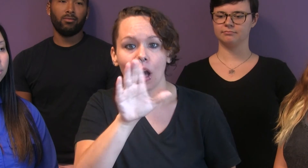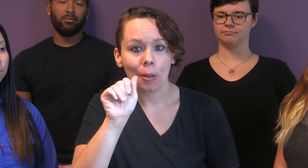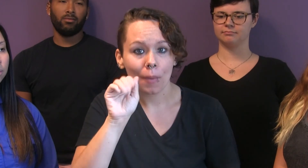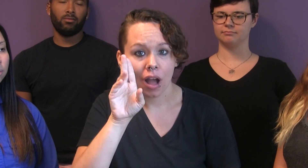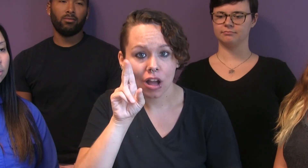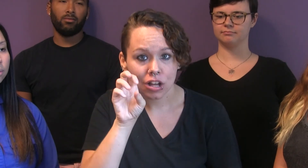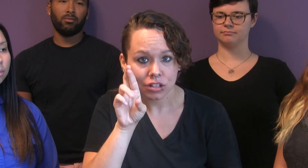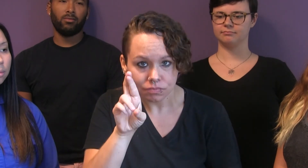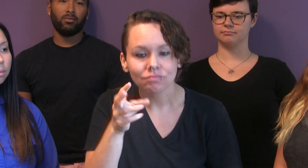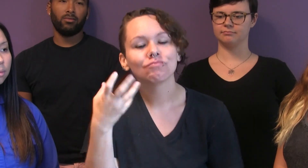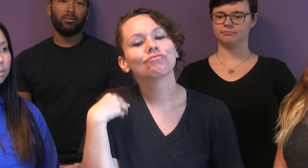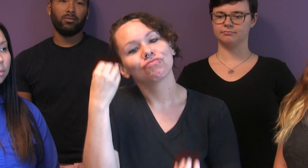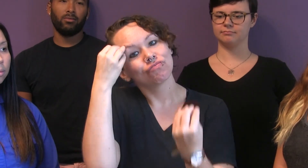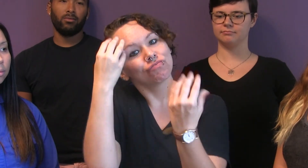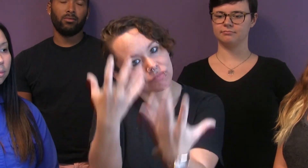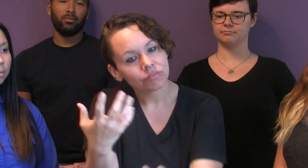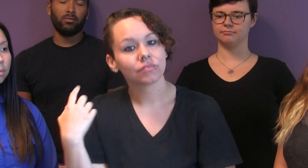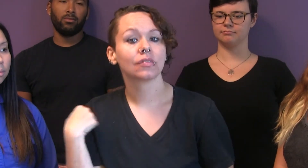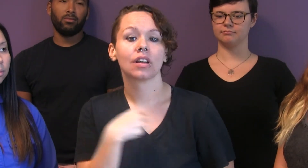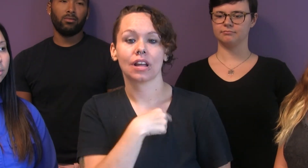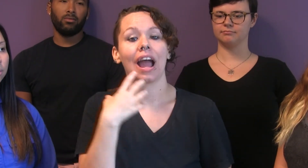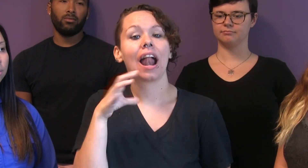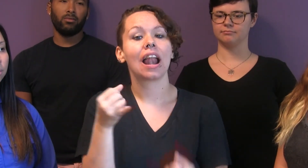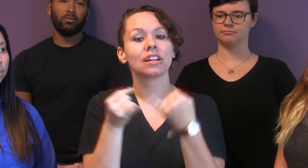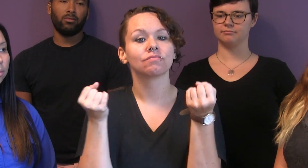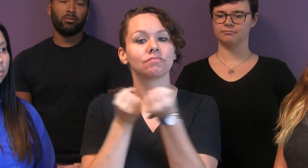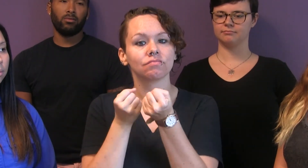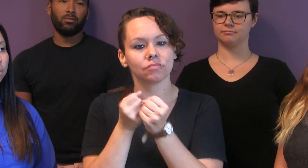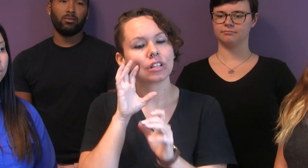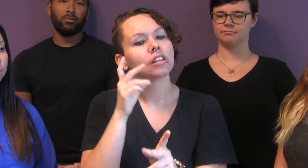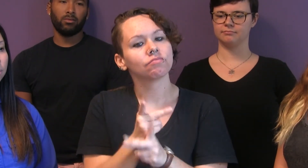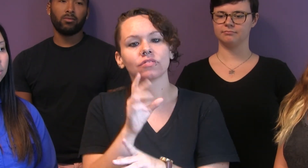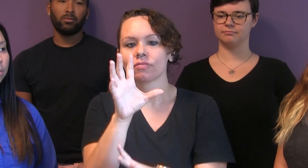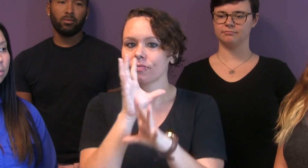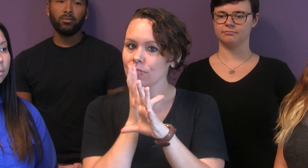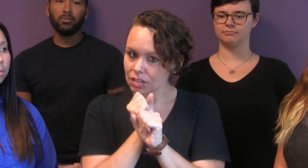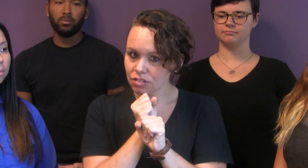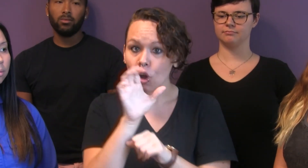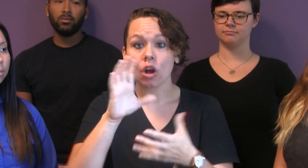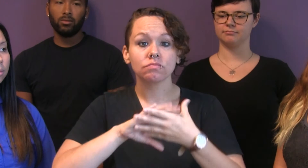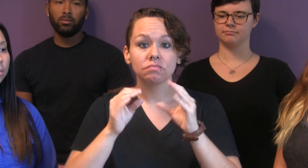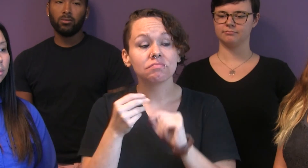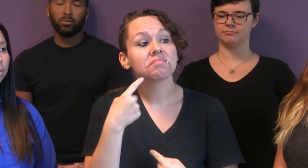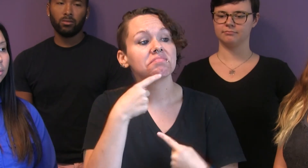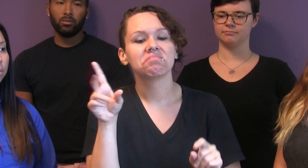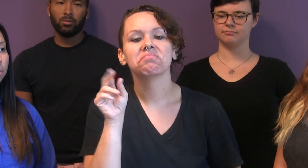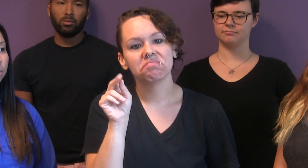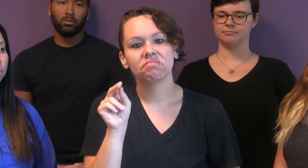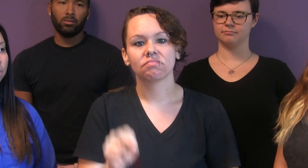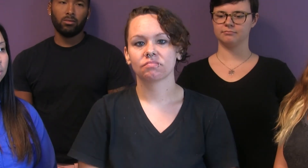they will tell your abuser. we want to inform you that the hotline is confidential- we do not tell anybody about your story.